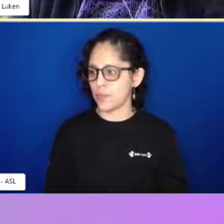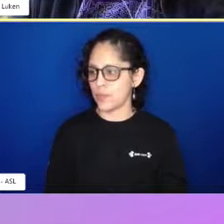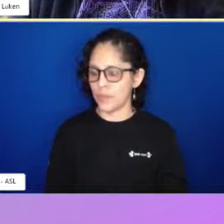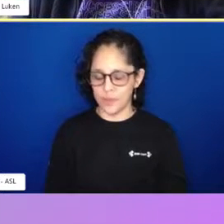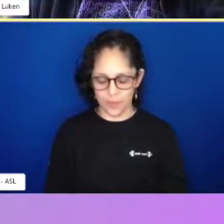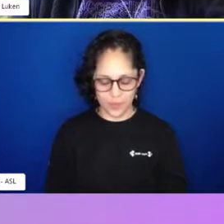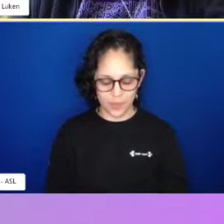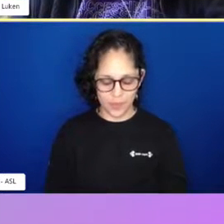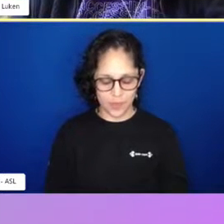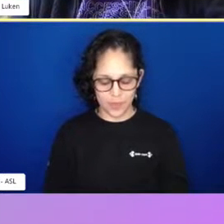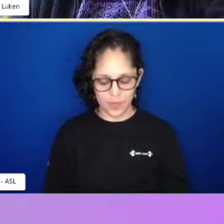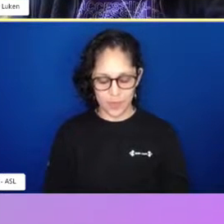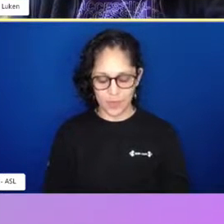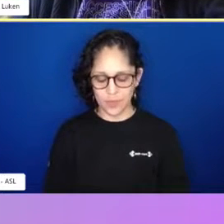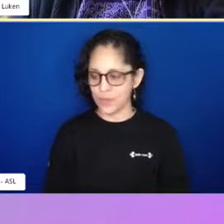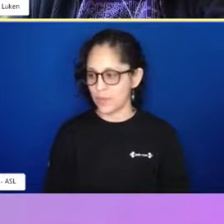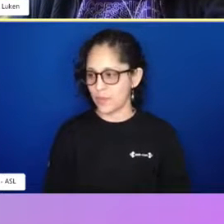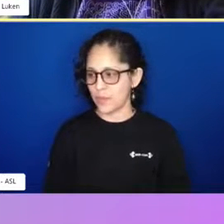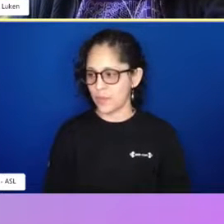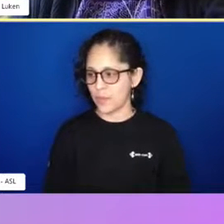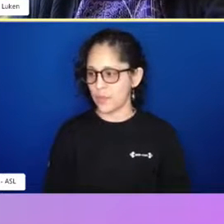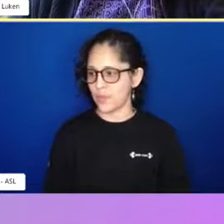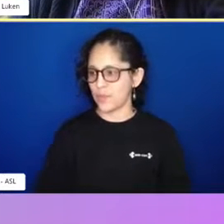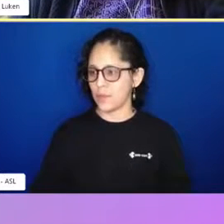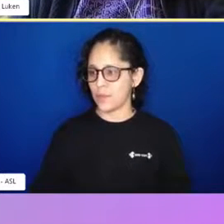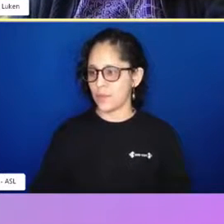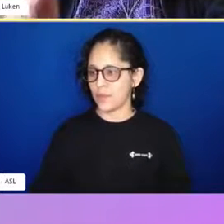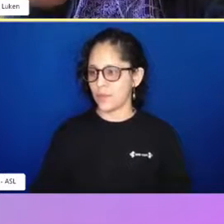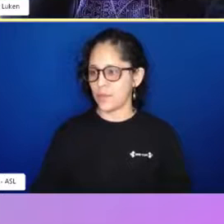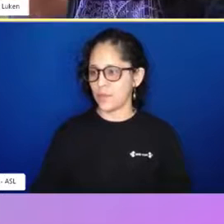why? As designers, you're going to actively 200 work